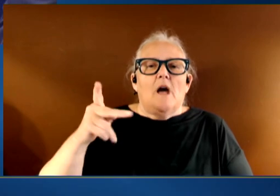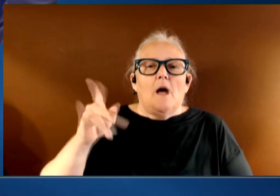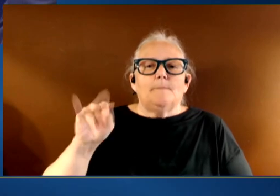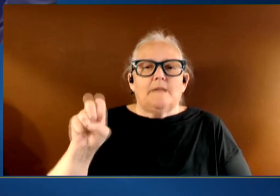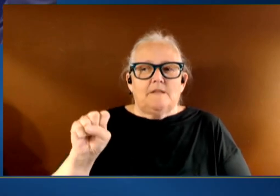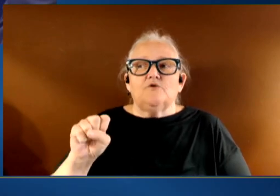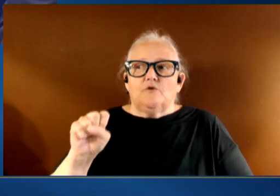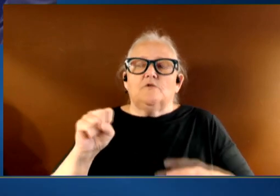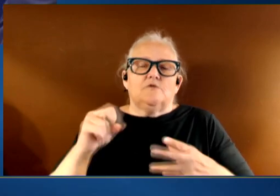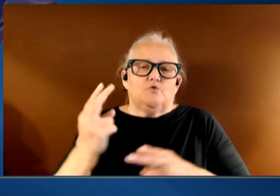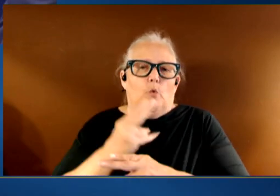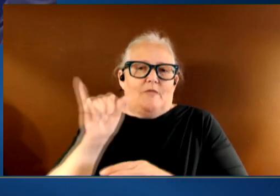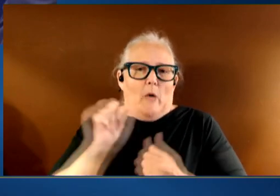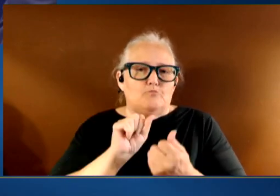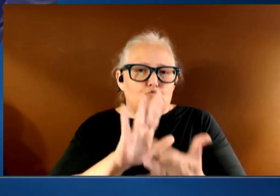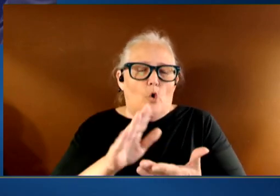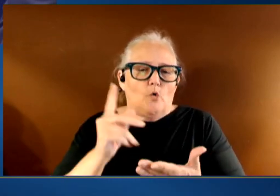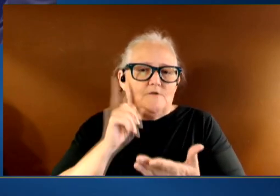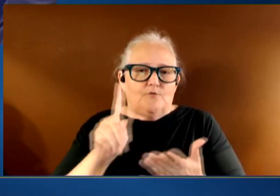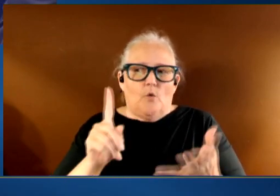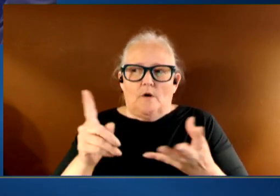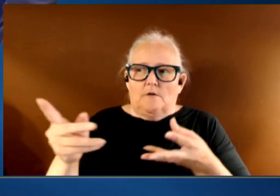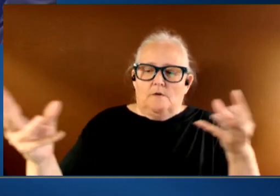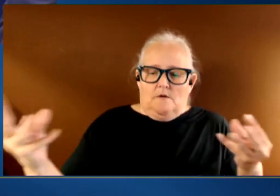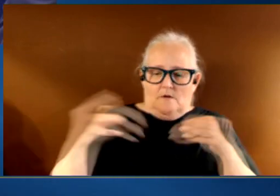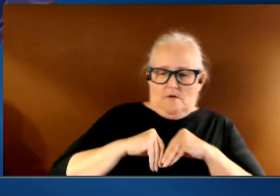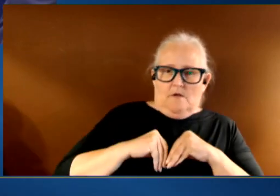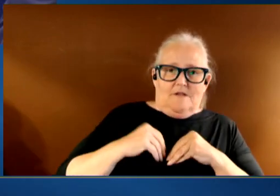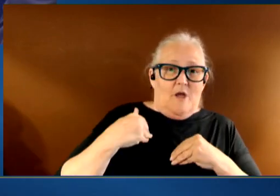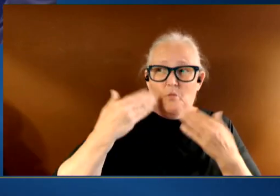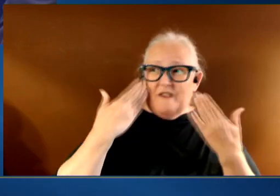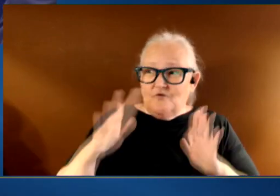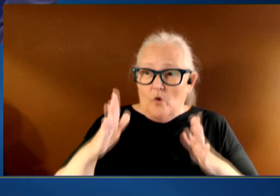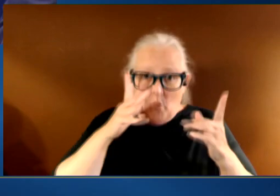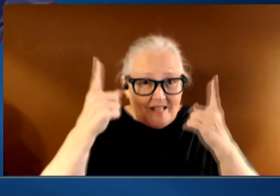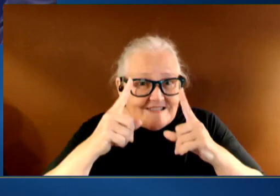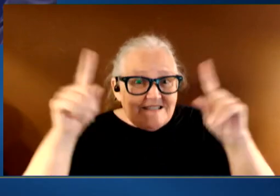and we didn't know what the efficacy or the toxicity would be. So, I enrolled patients who